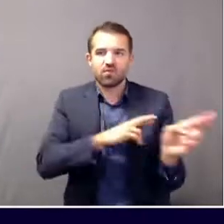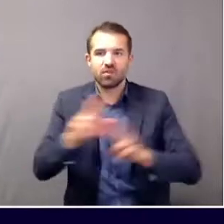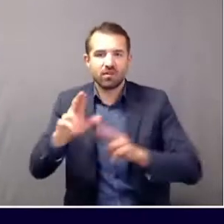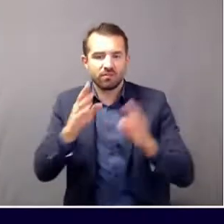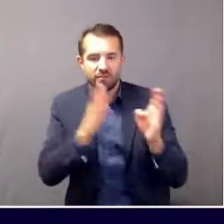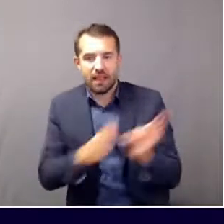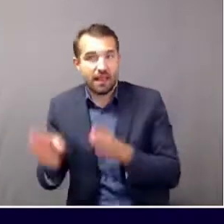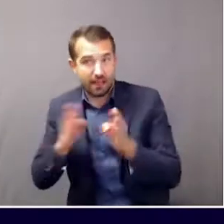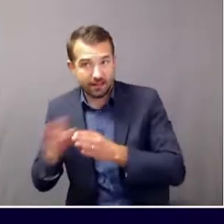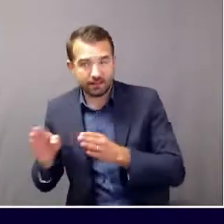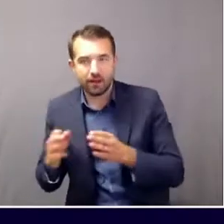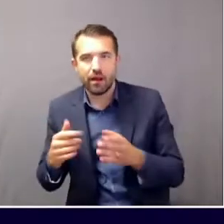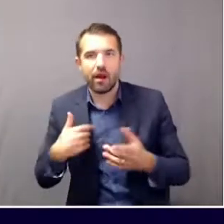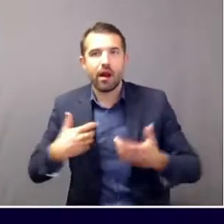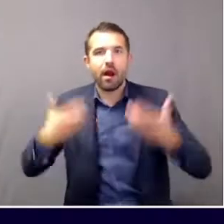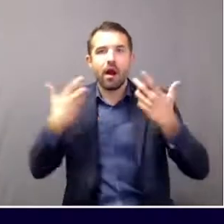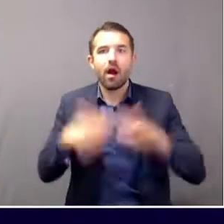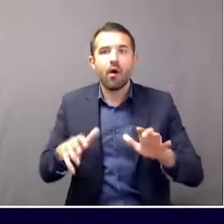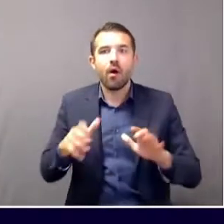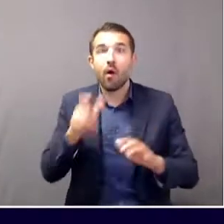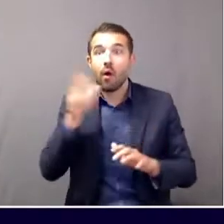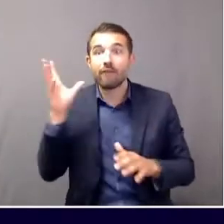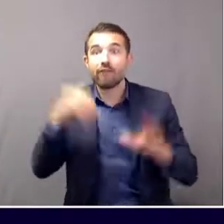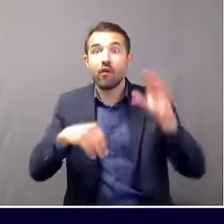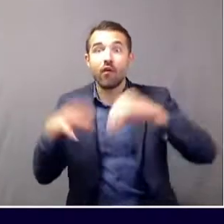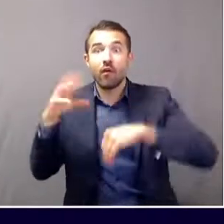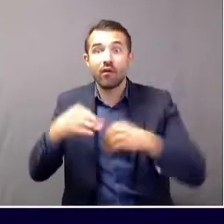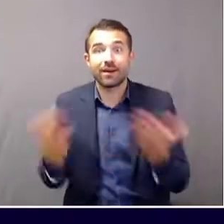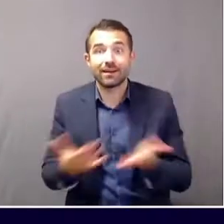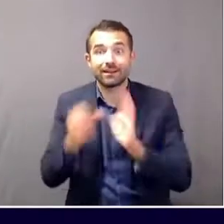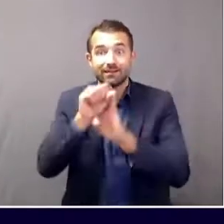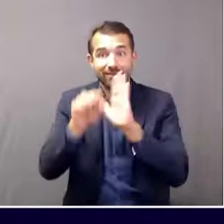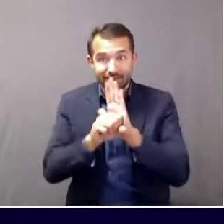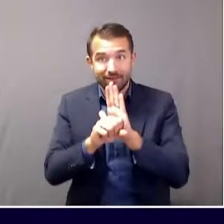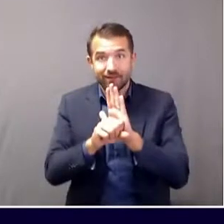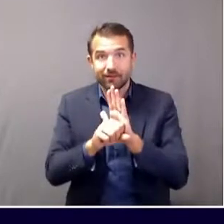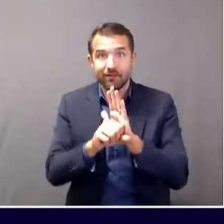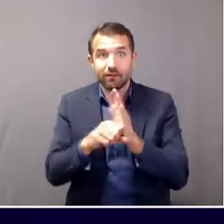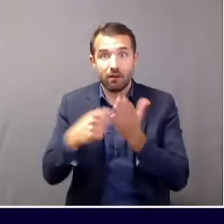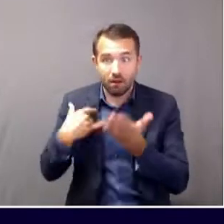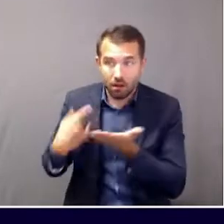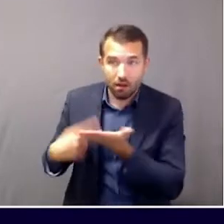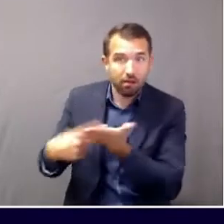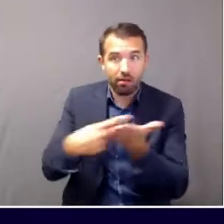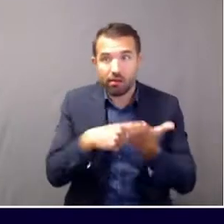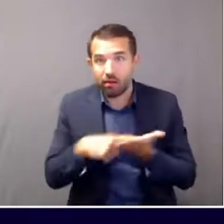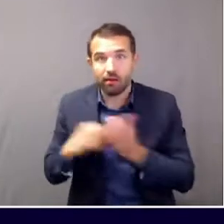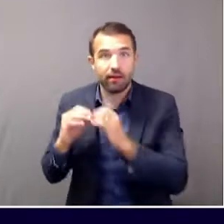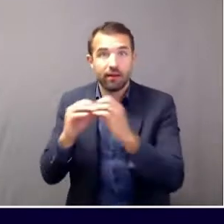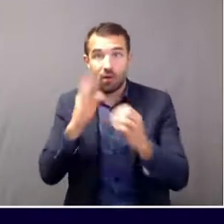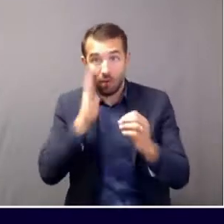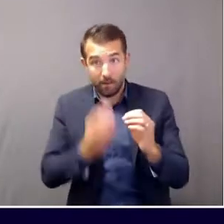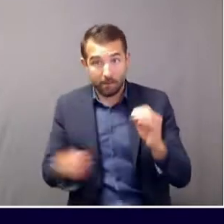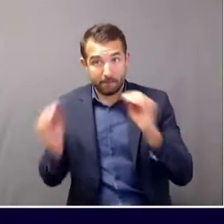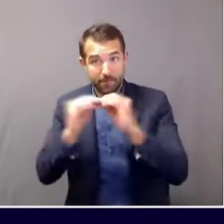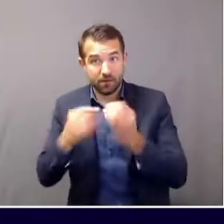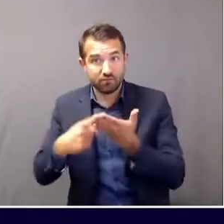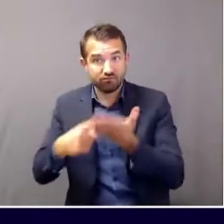with stakeholders across the state and intend to continue